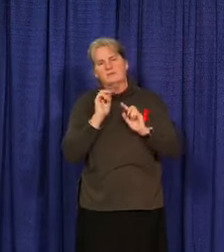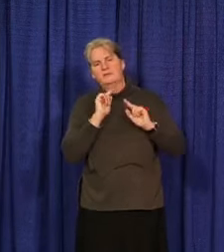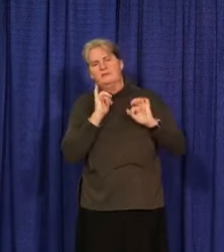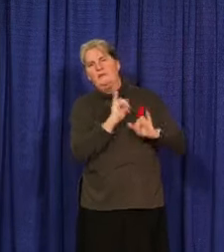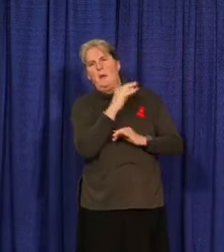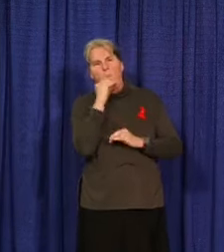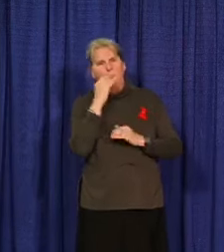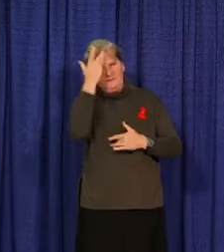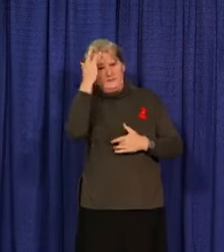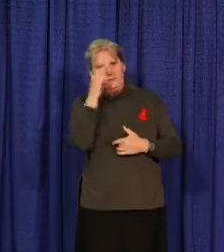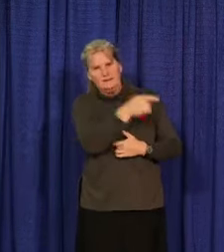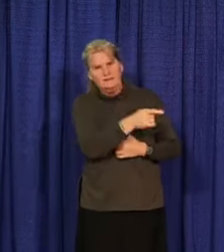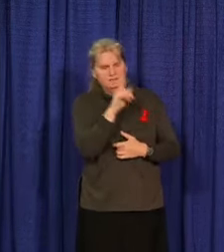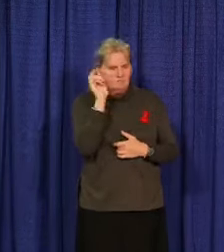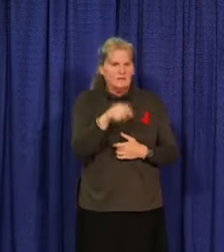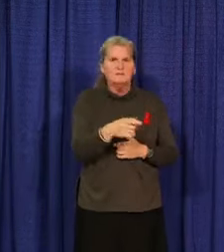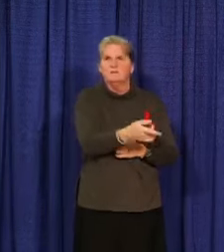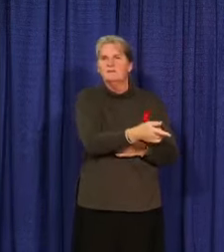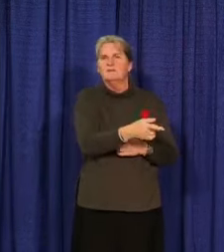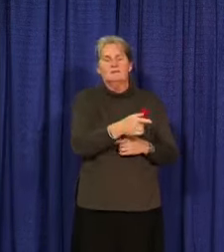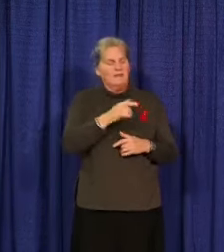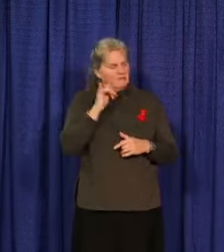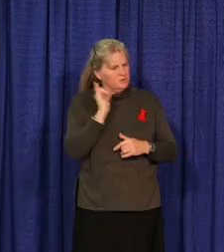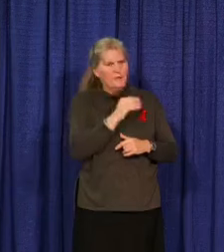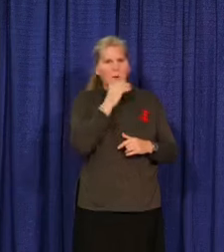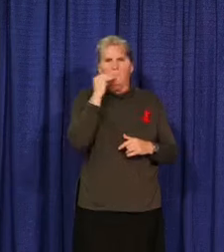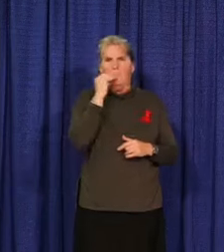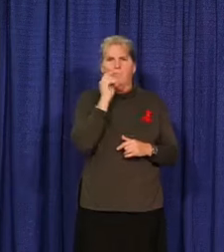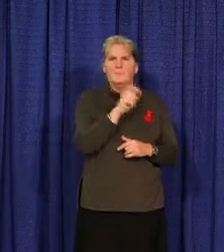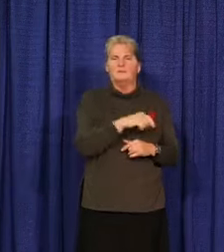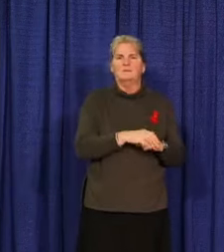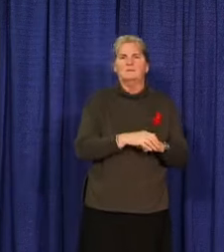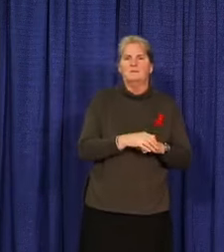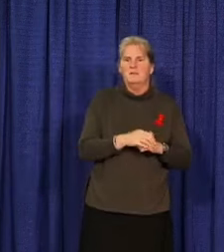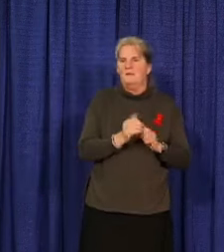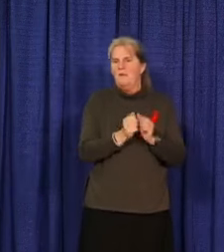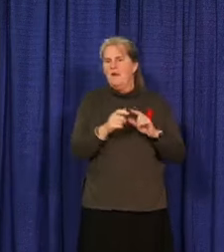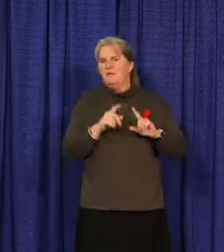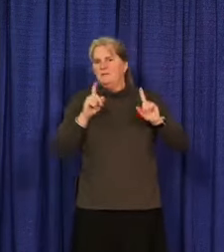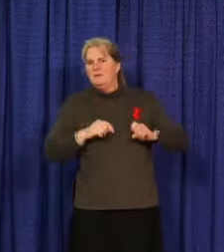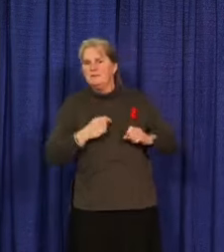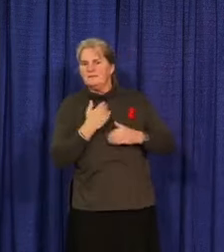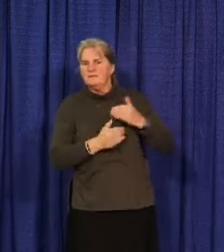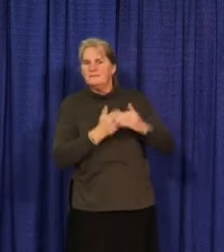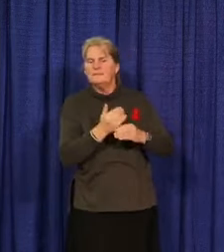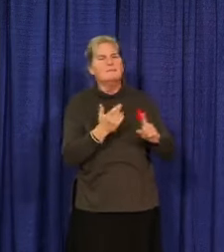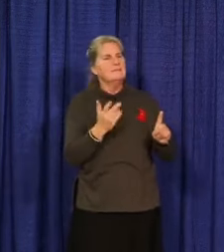cold from a case of COVID but at this point, we cannot. Not without testing.